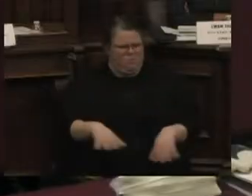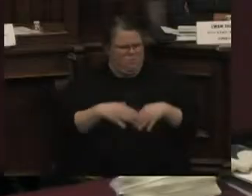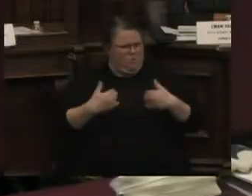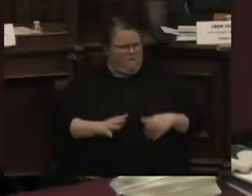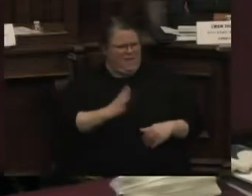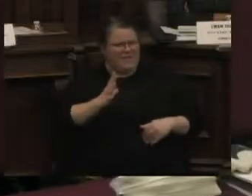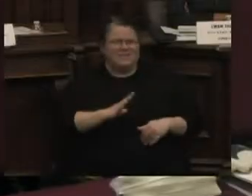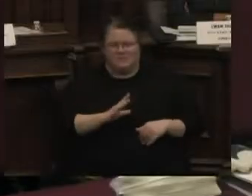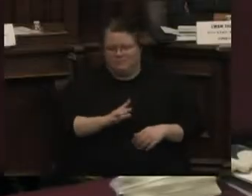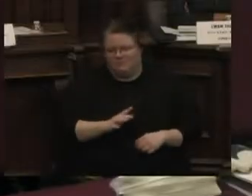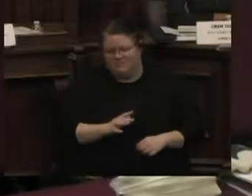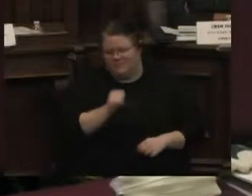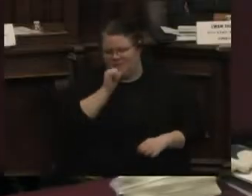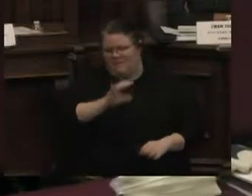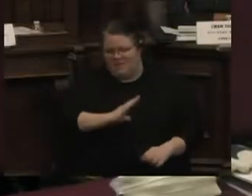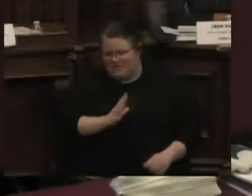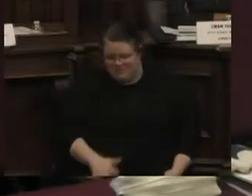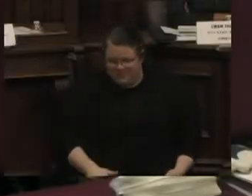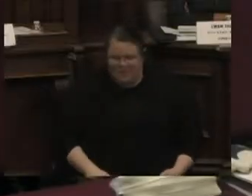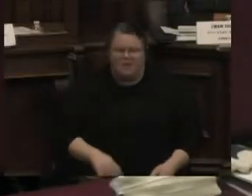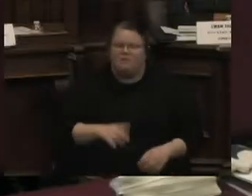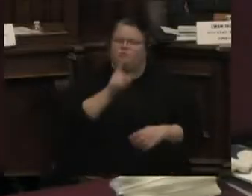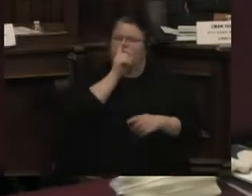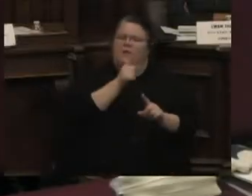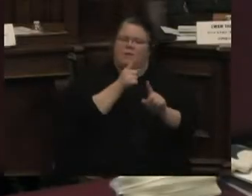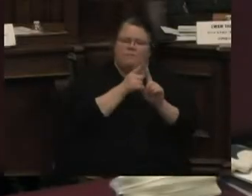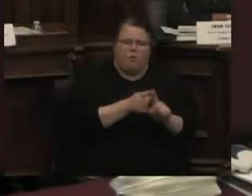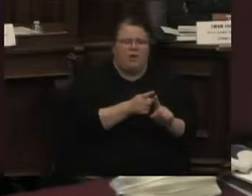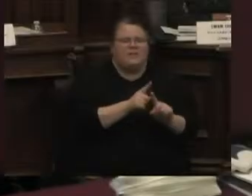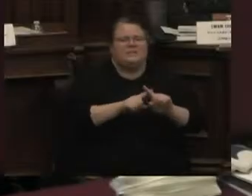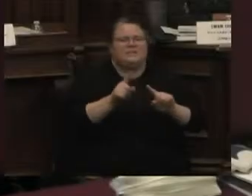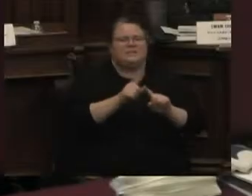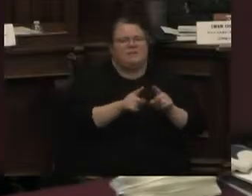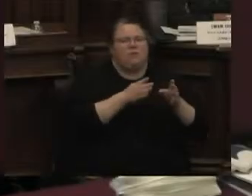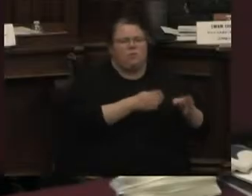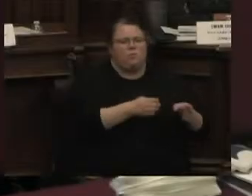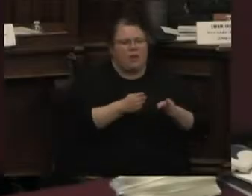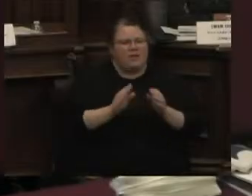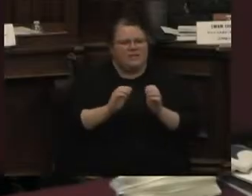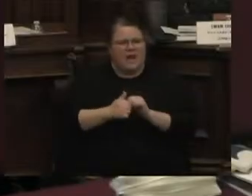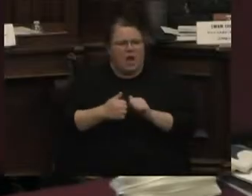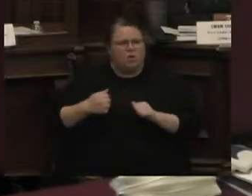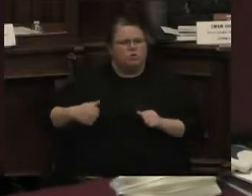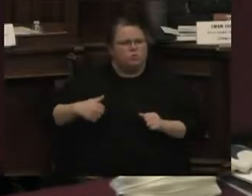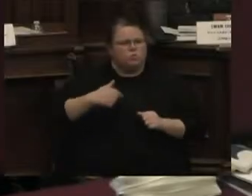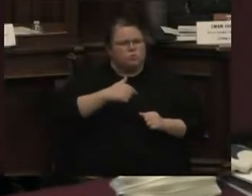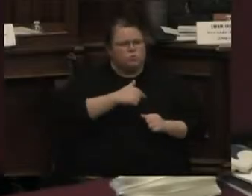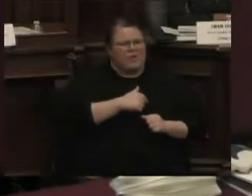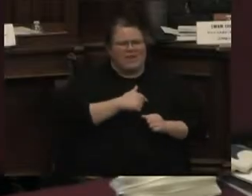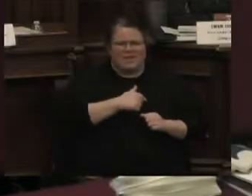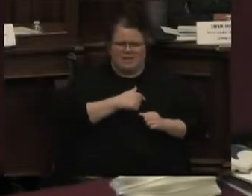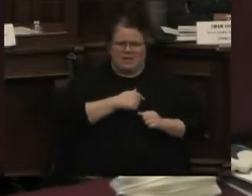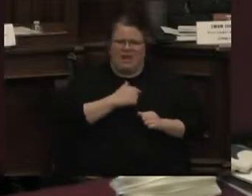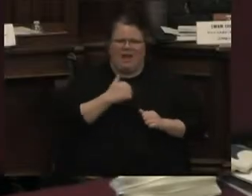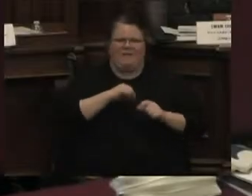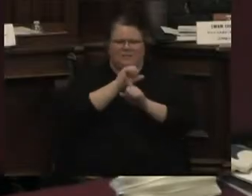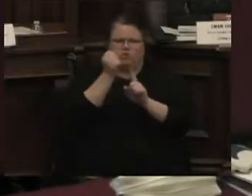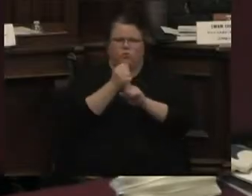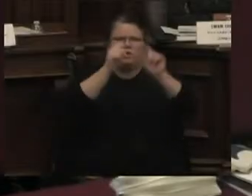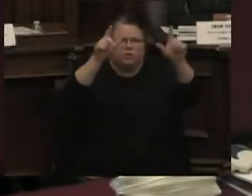in arts based research. I know it may sound foofoo, but it actually is not, and it really